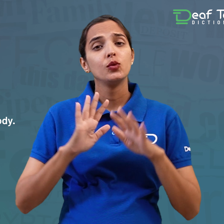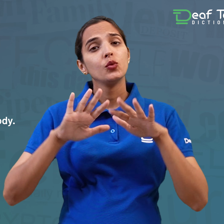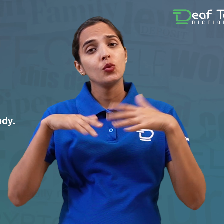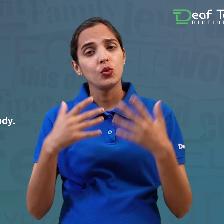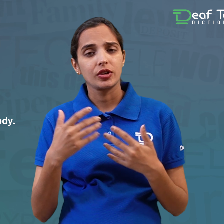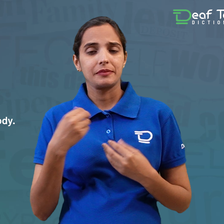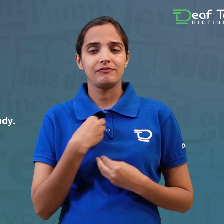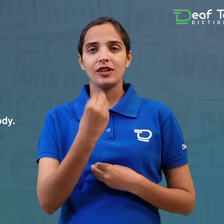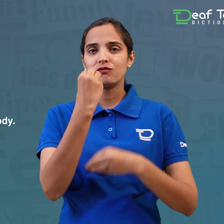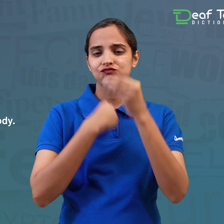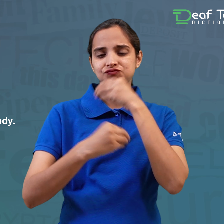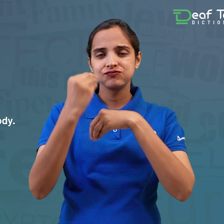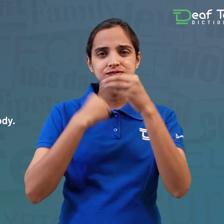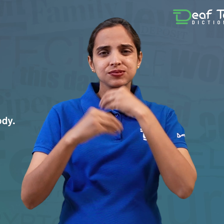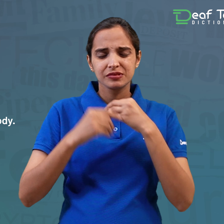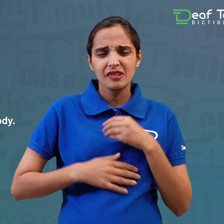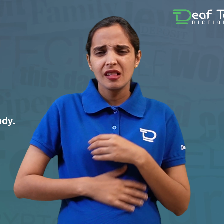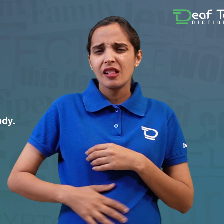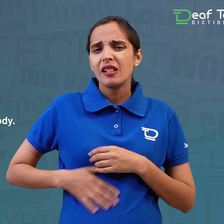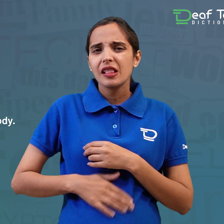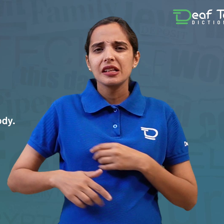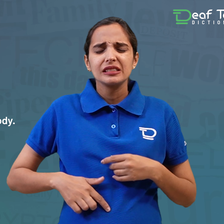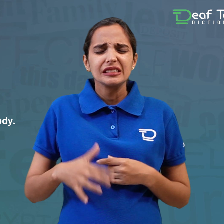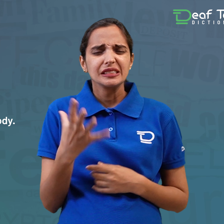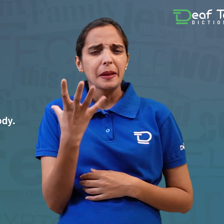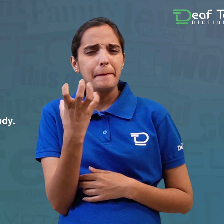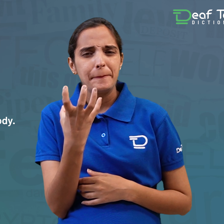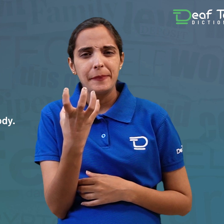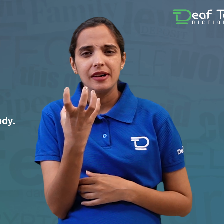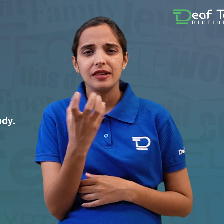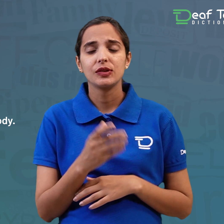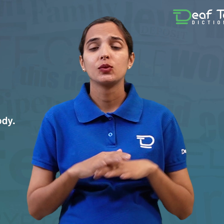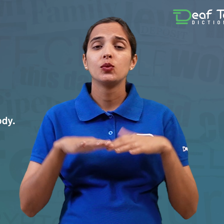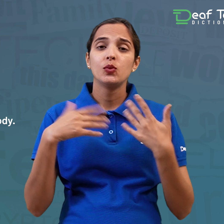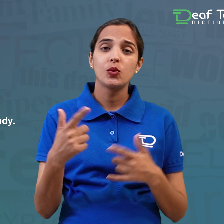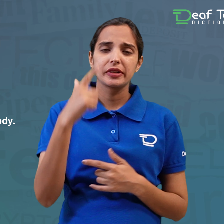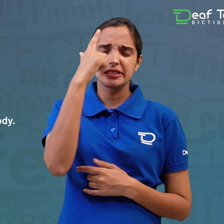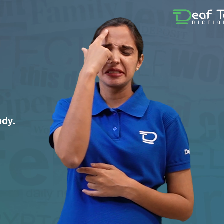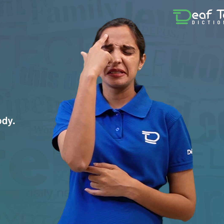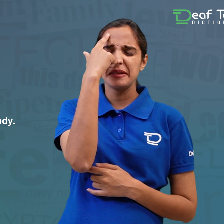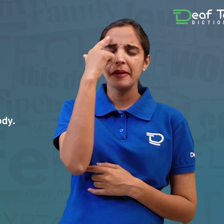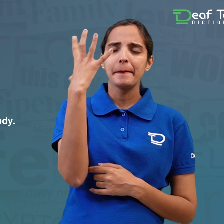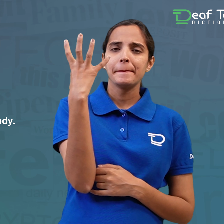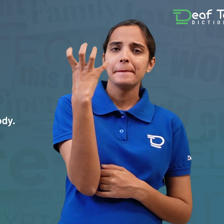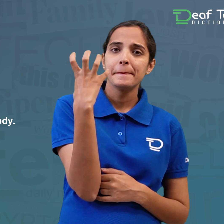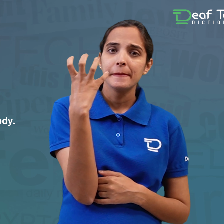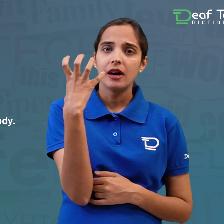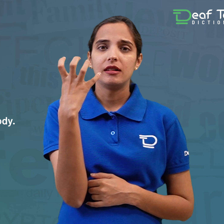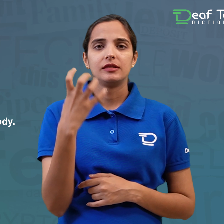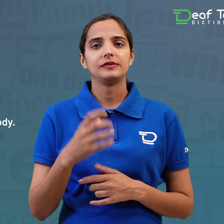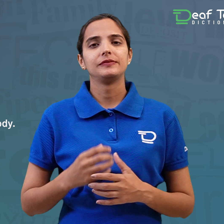Another example- I ate too much and got a terrible stomach ache. or I'm having a head ache.